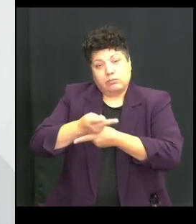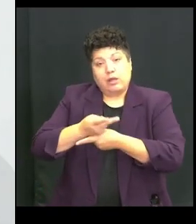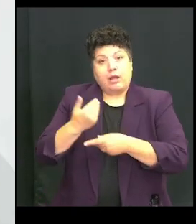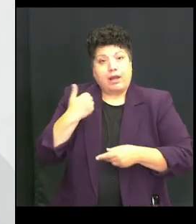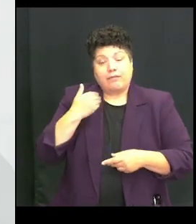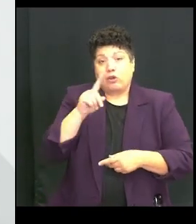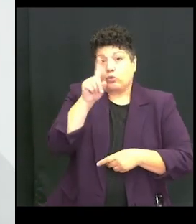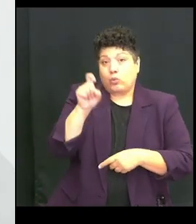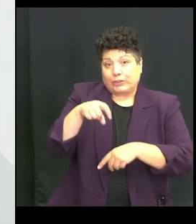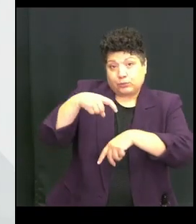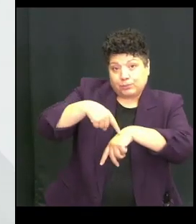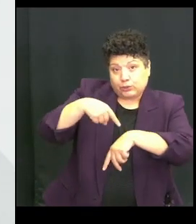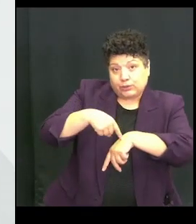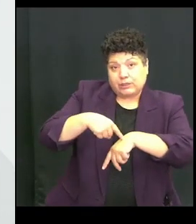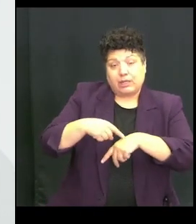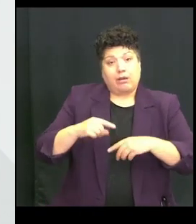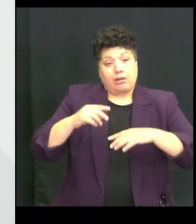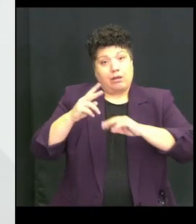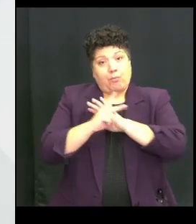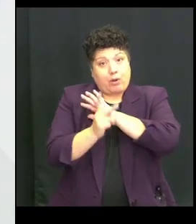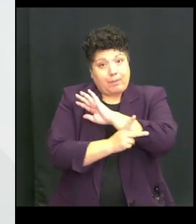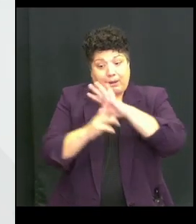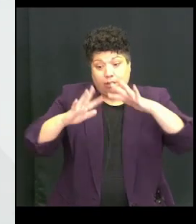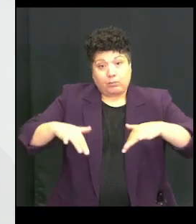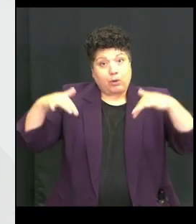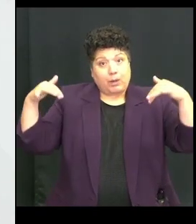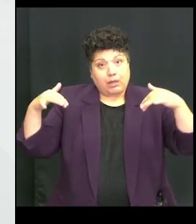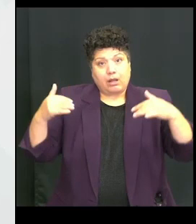the whole notion of the parliamentary structure is oppositional.